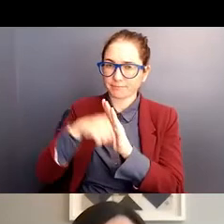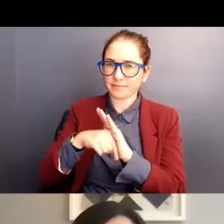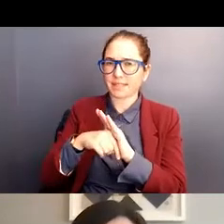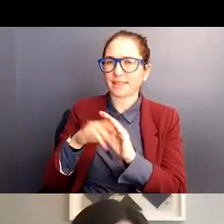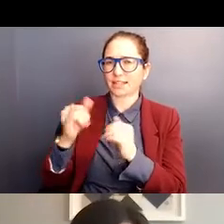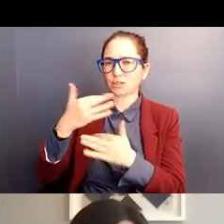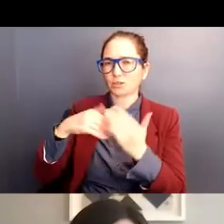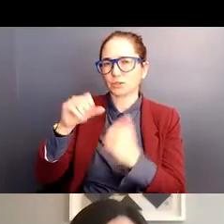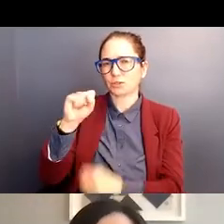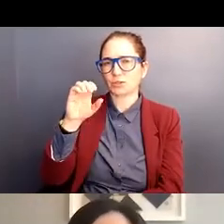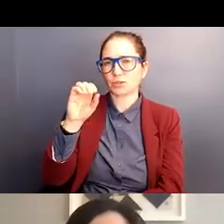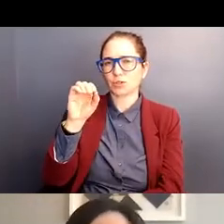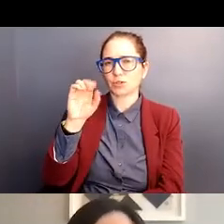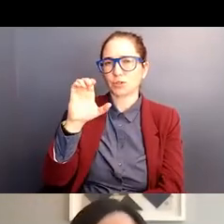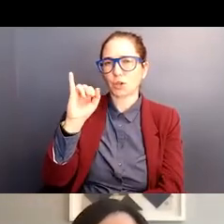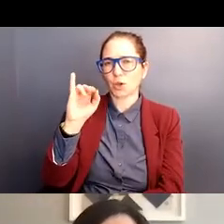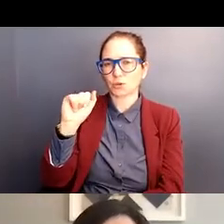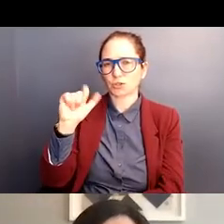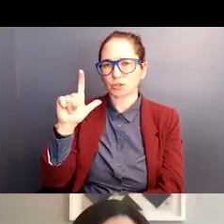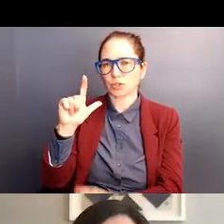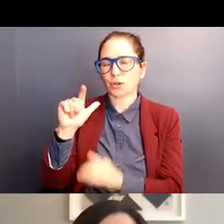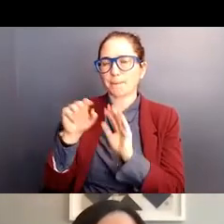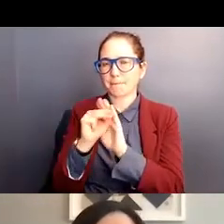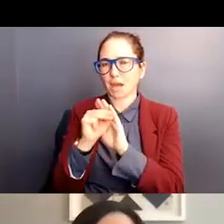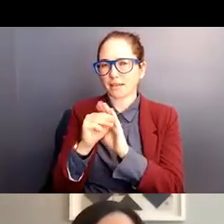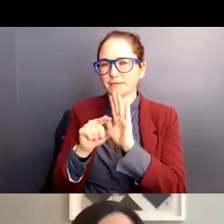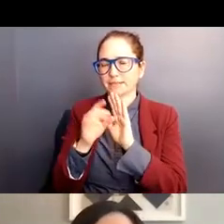is. The sold model of disability is saying that